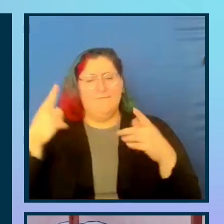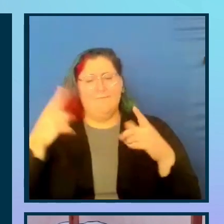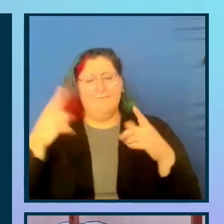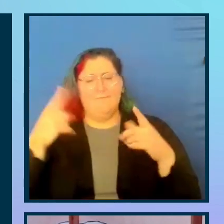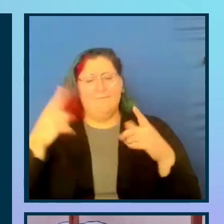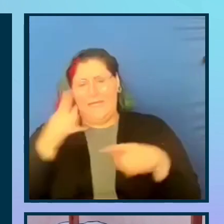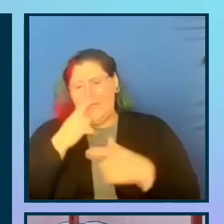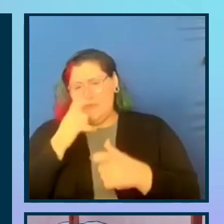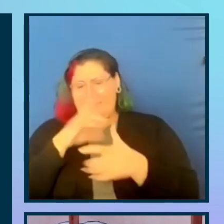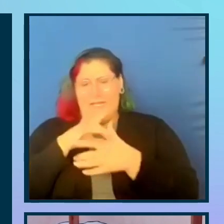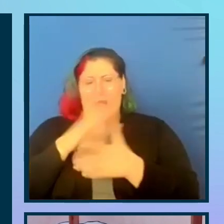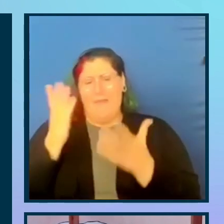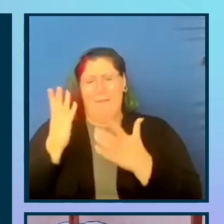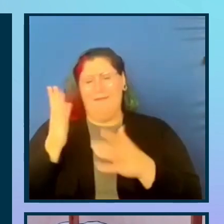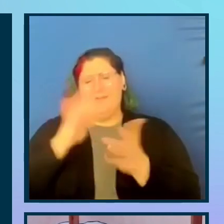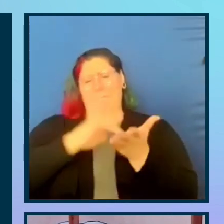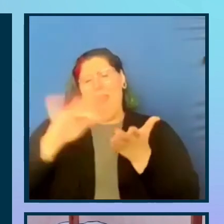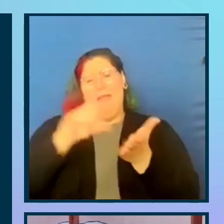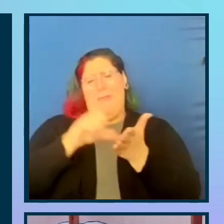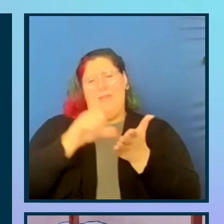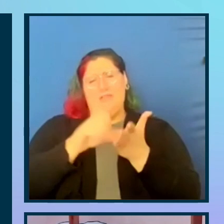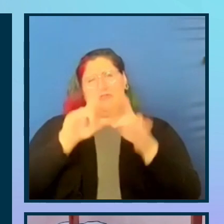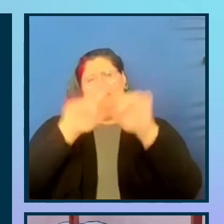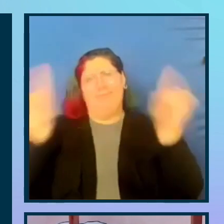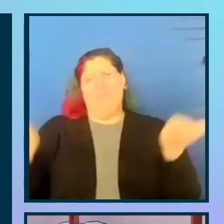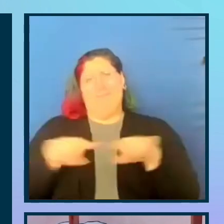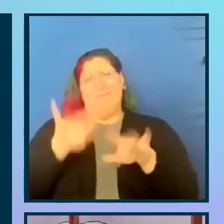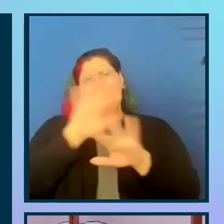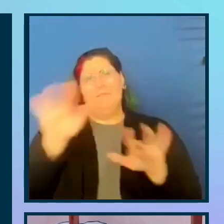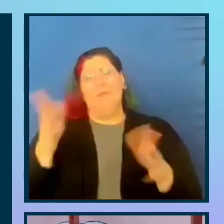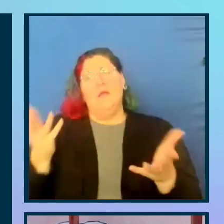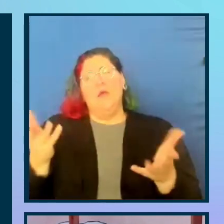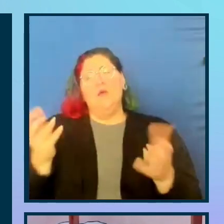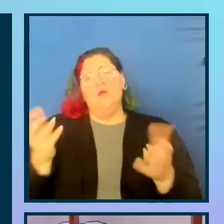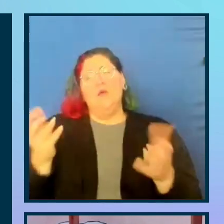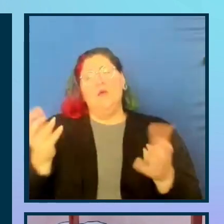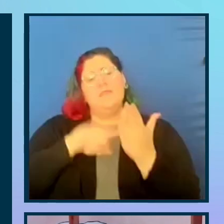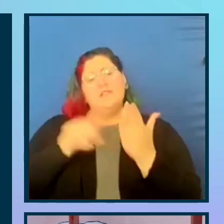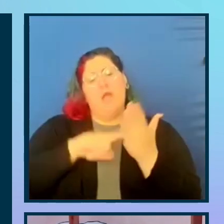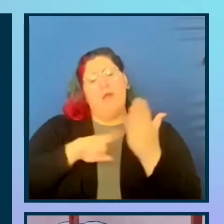So not all the checkpoints in the list are gonna be relevant, and that can be distracting, and it could take time to sift through,